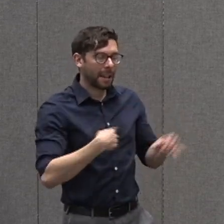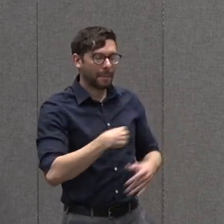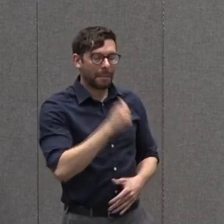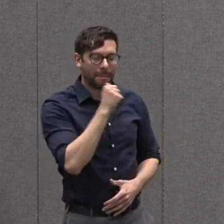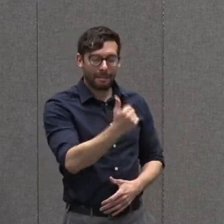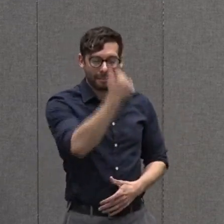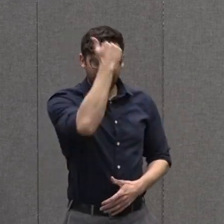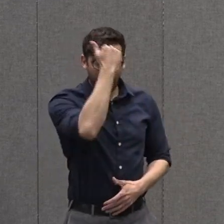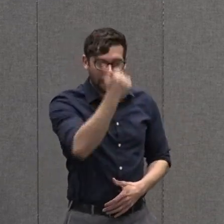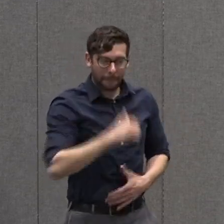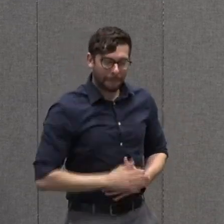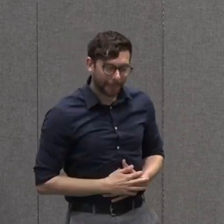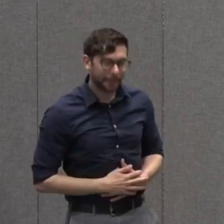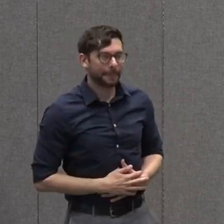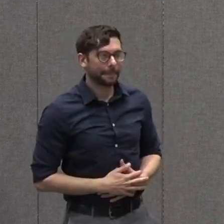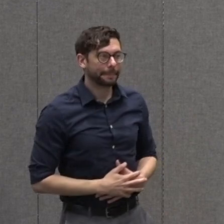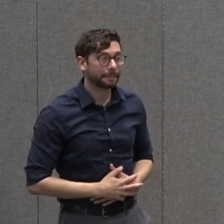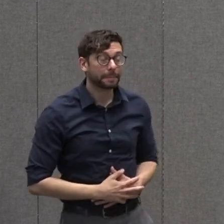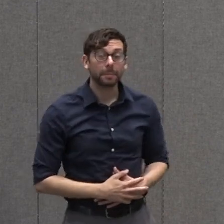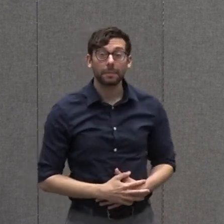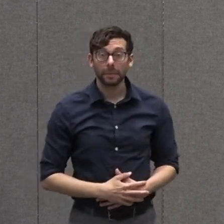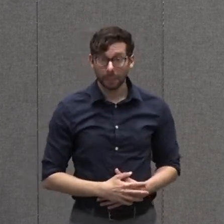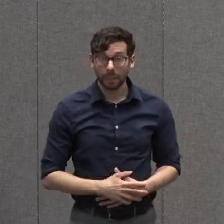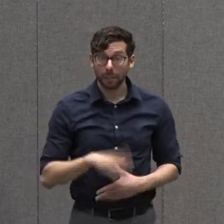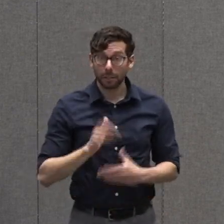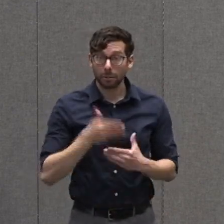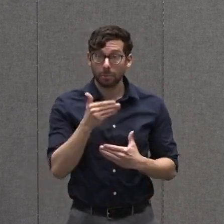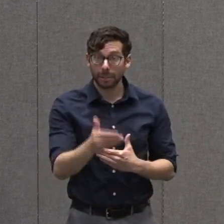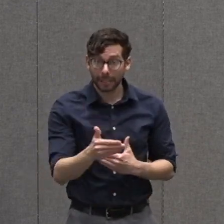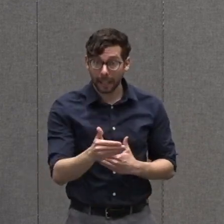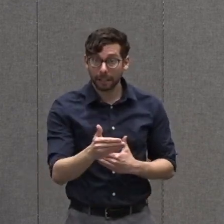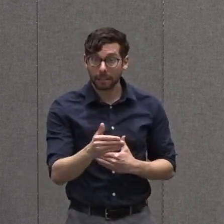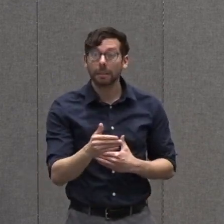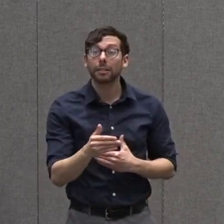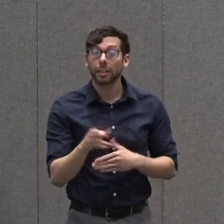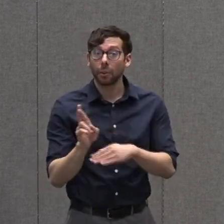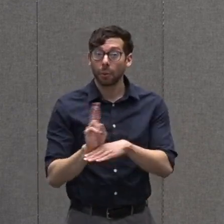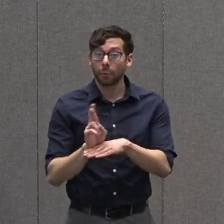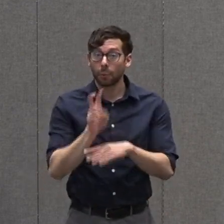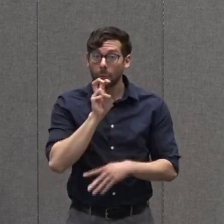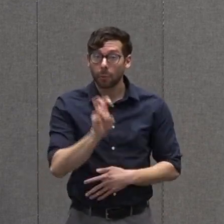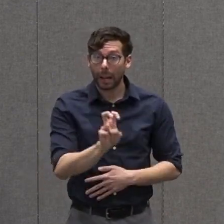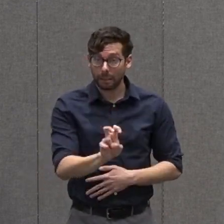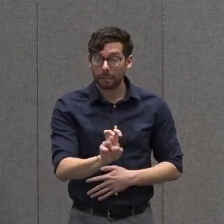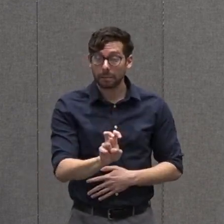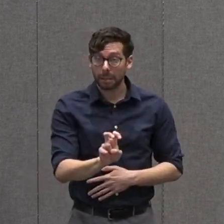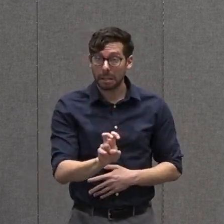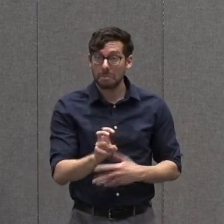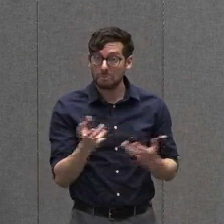Now, this one is also a rattlesnake that you're gonna bring up, is that correct? Yes, and not only that